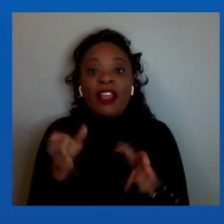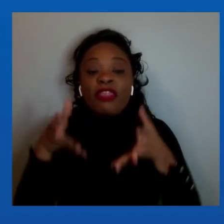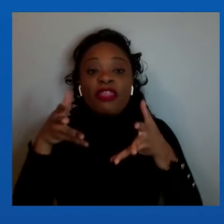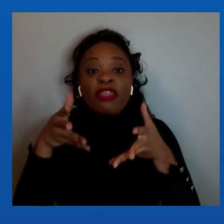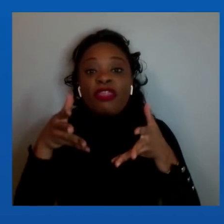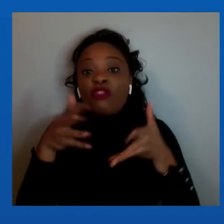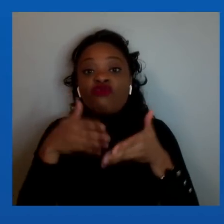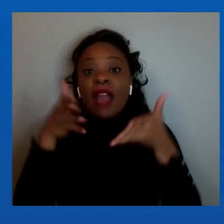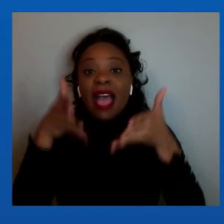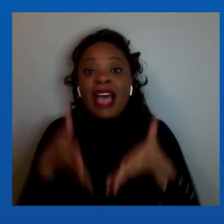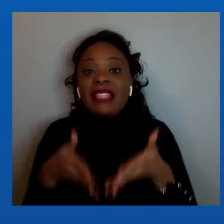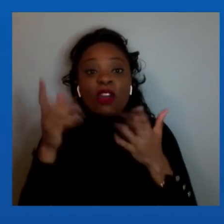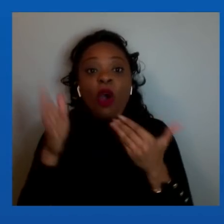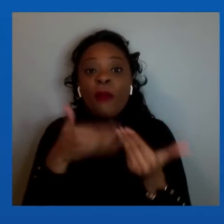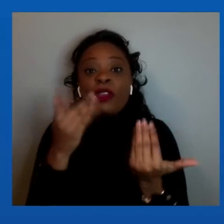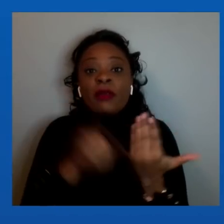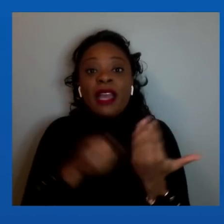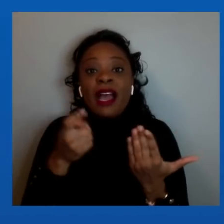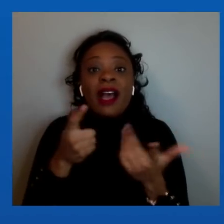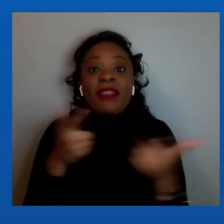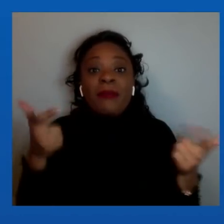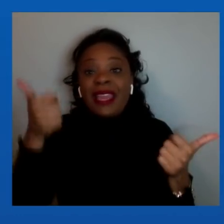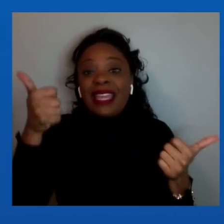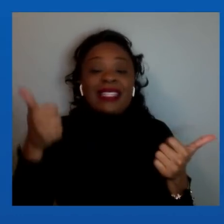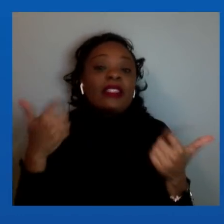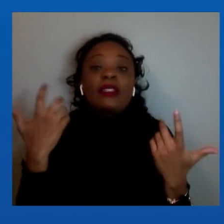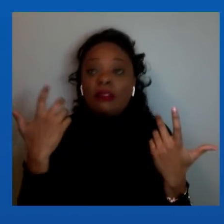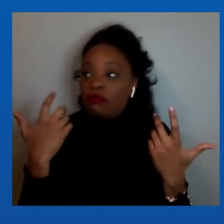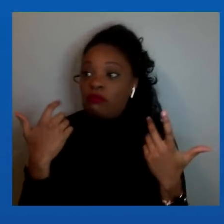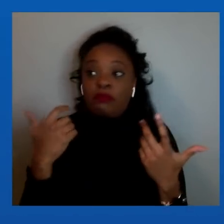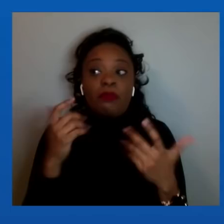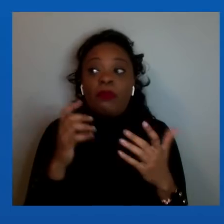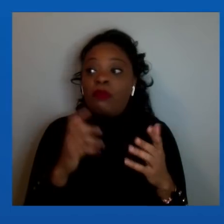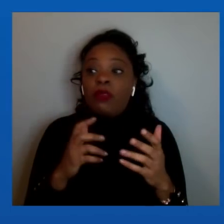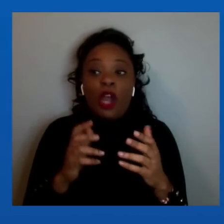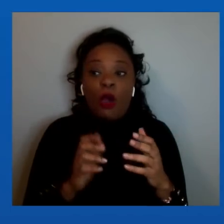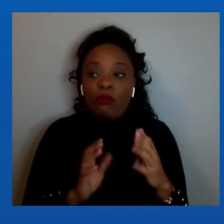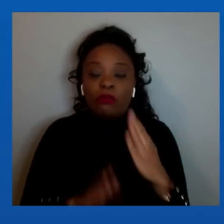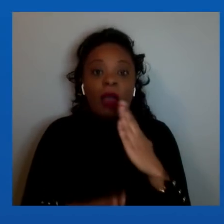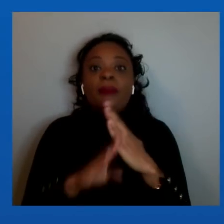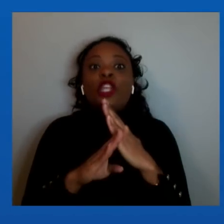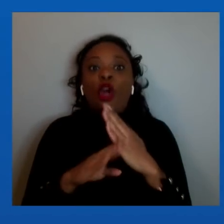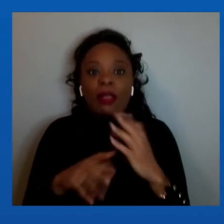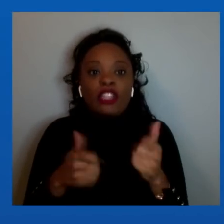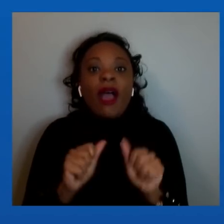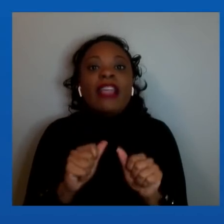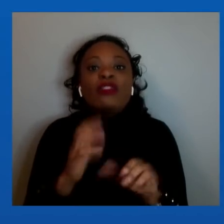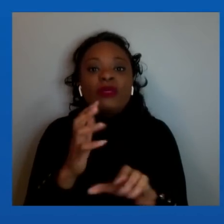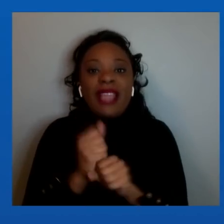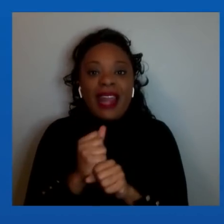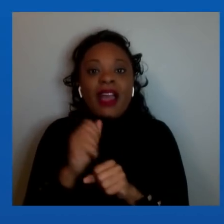The biggest hurdle is getting a bill to the president's desk. The risk is easy. The truth, though,